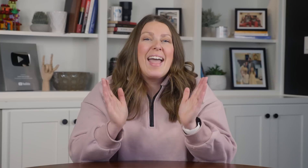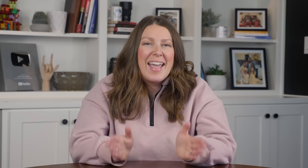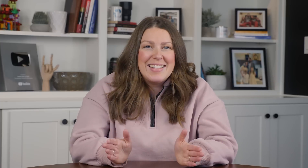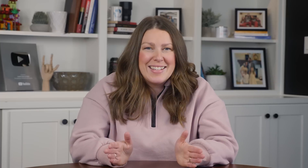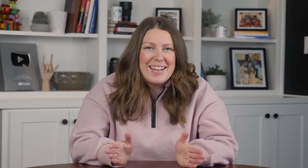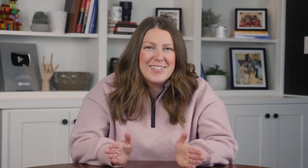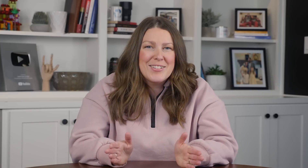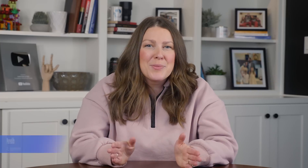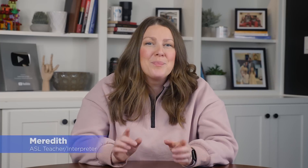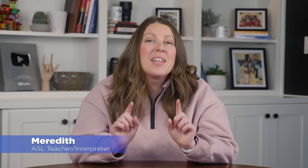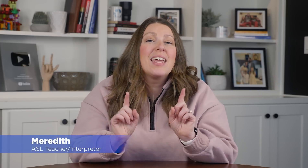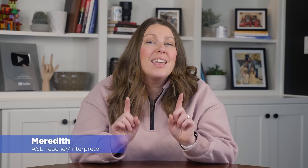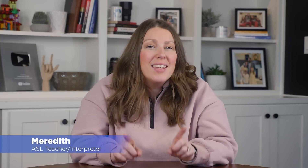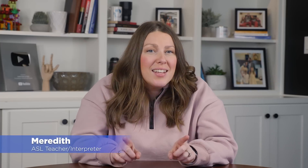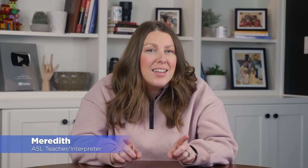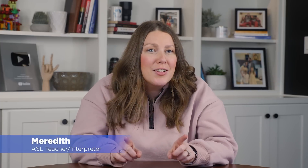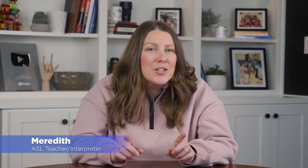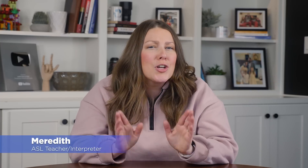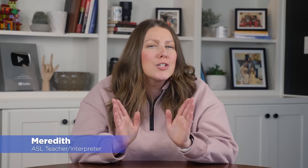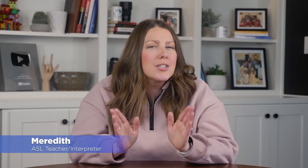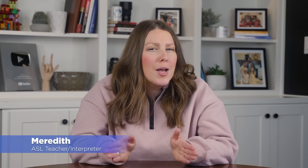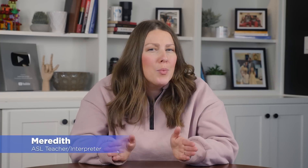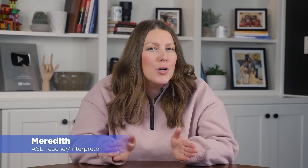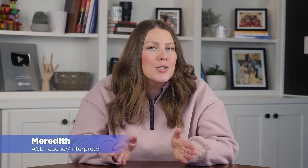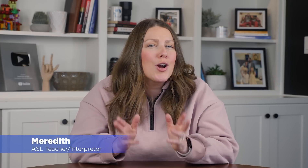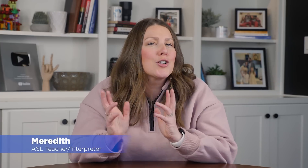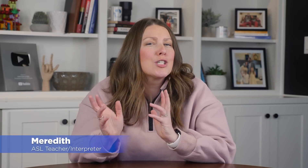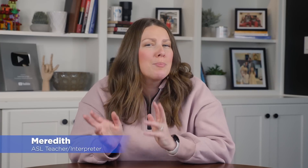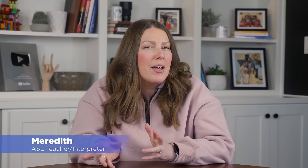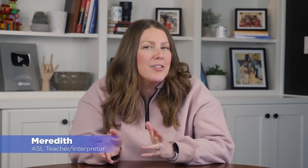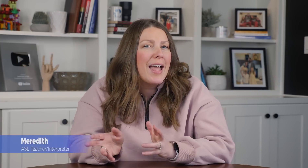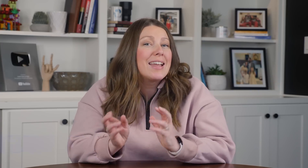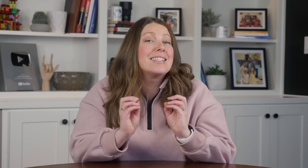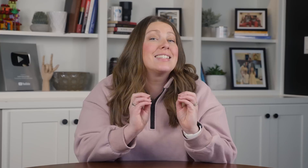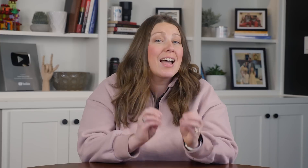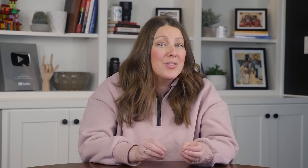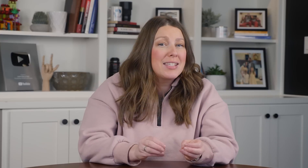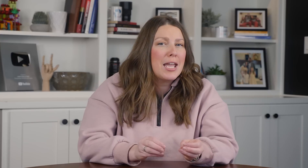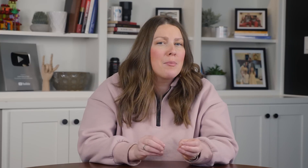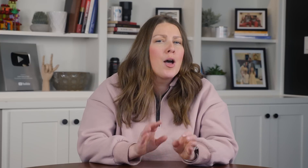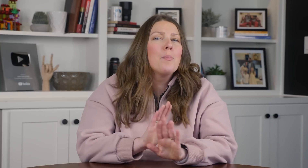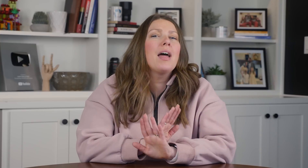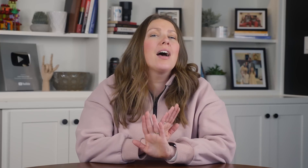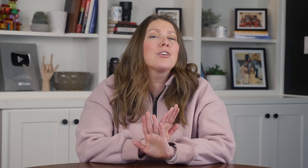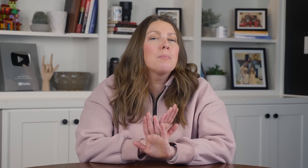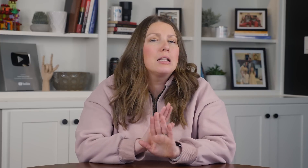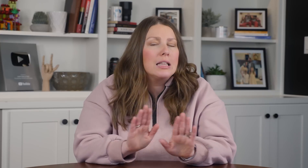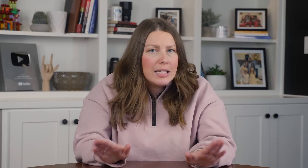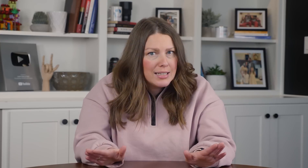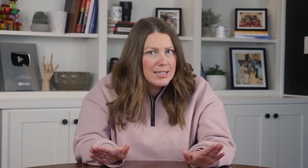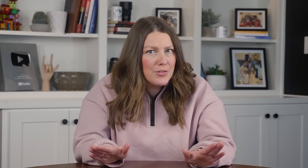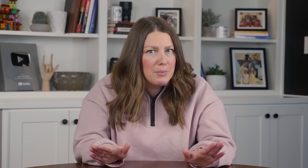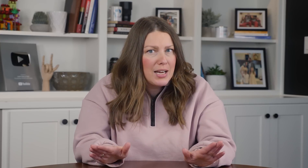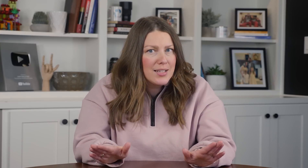Hey, signers! In English, some words are spelled and sound the same, but have completely different meanings.